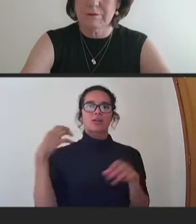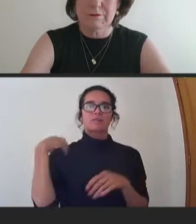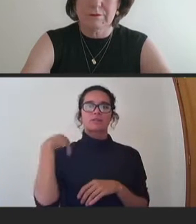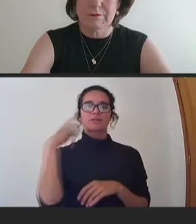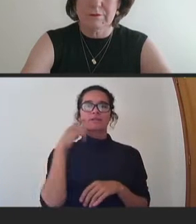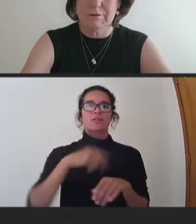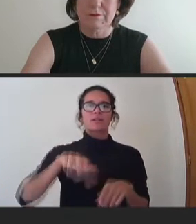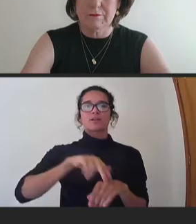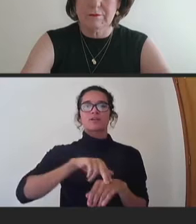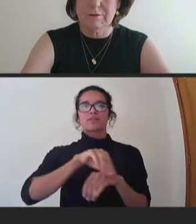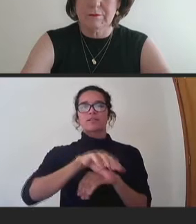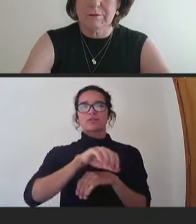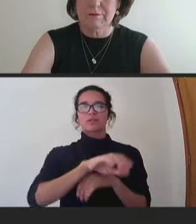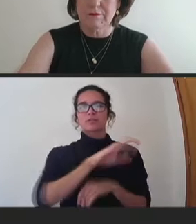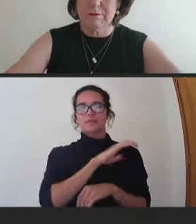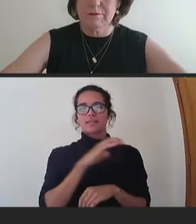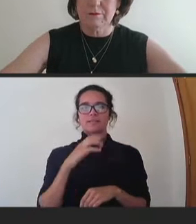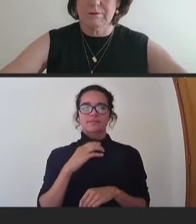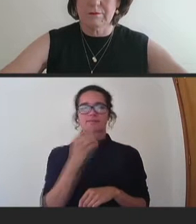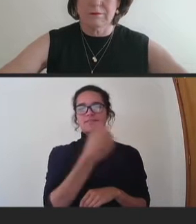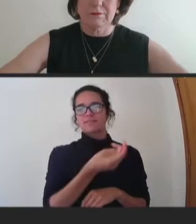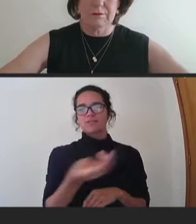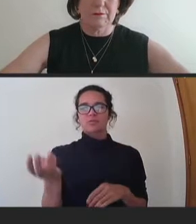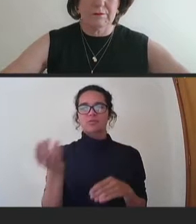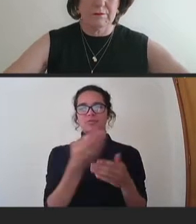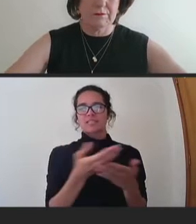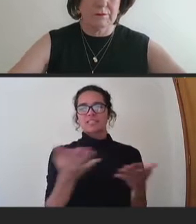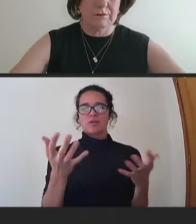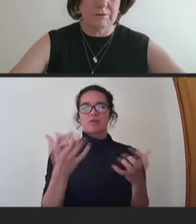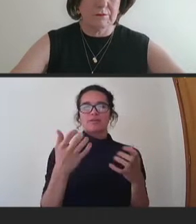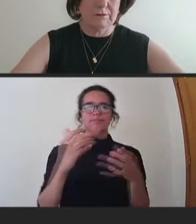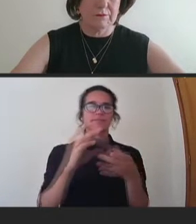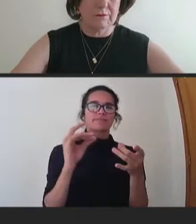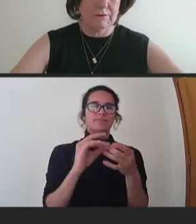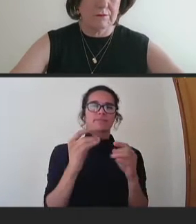few things I want you to know before we get started today. First, this a public meeting,